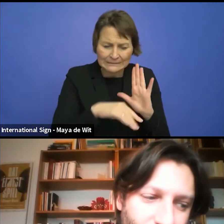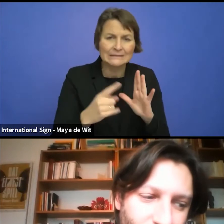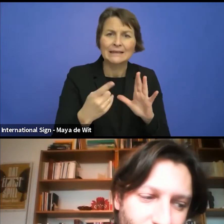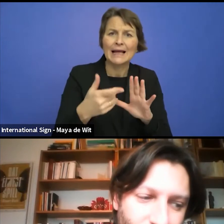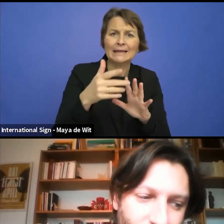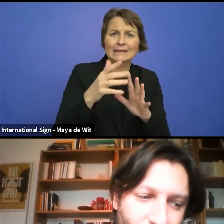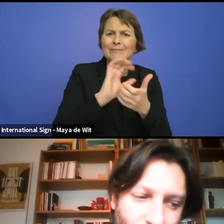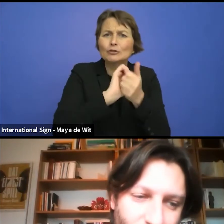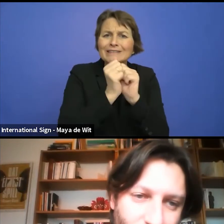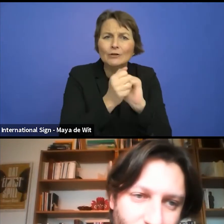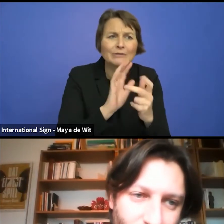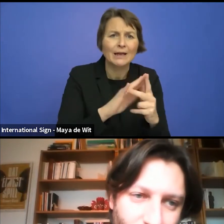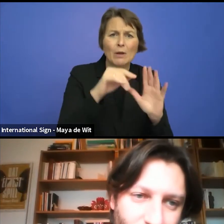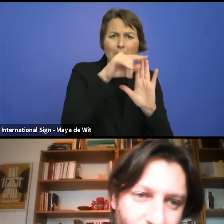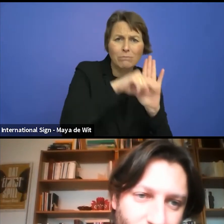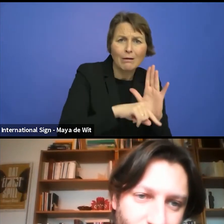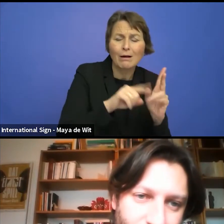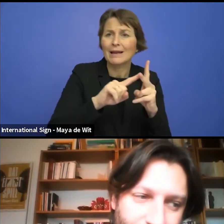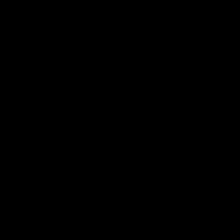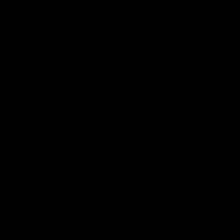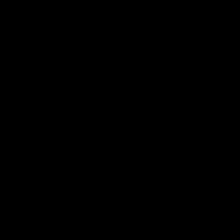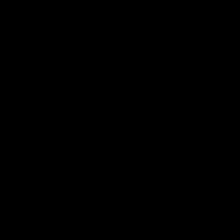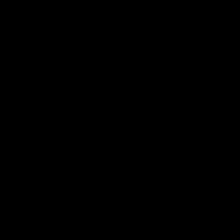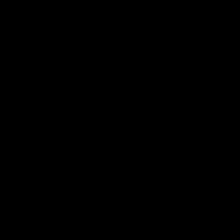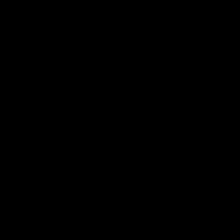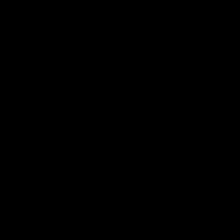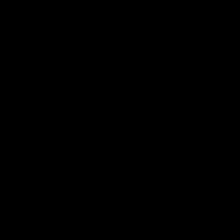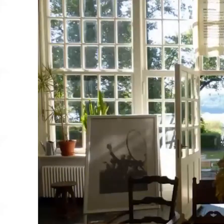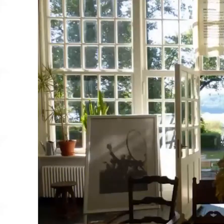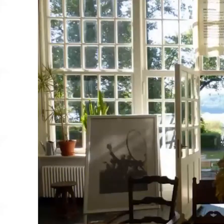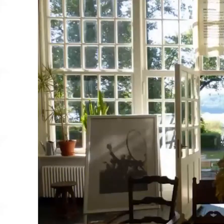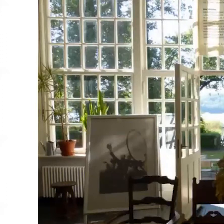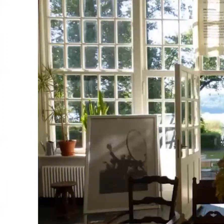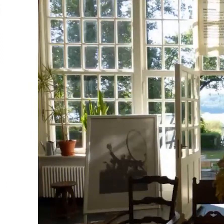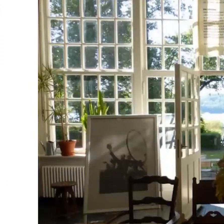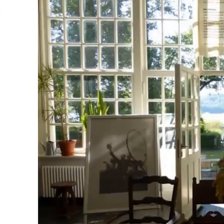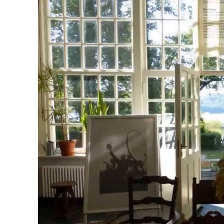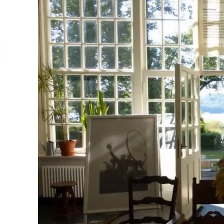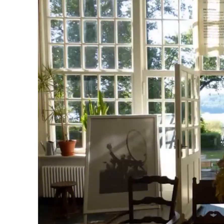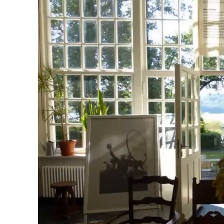and preventing the virus simply to spread and in a moment when solidarity became so important, when